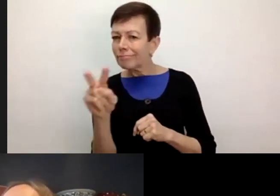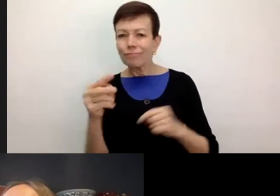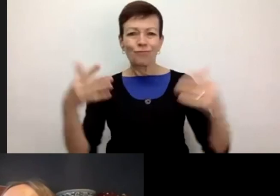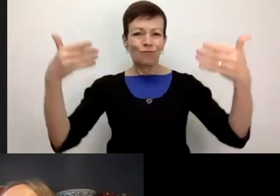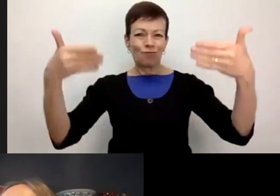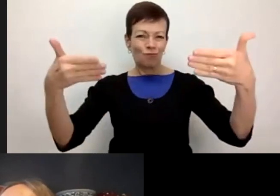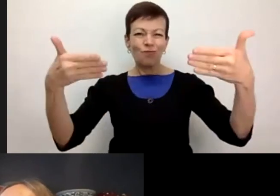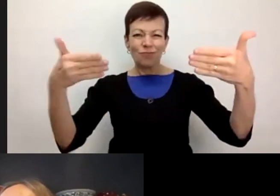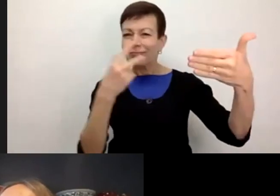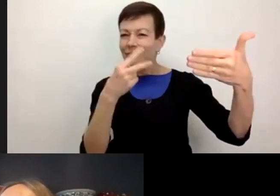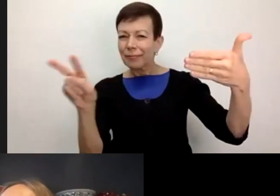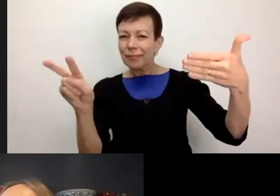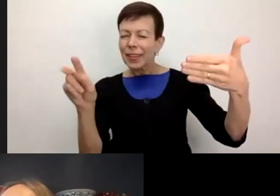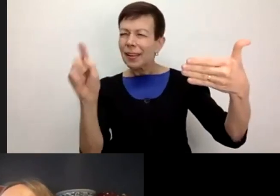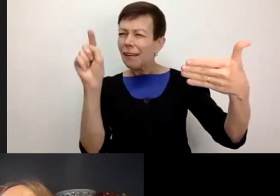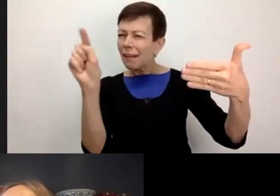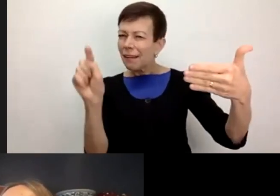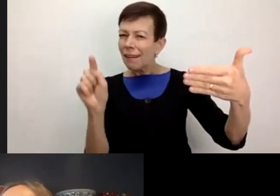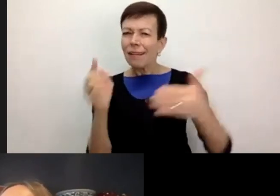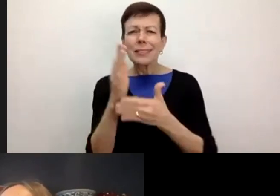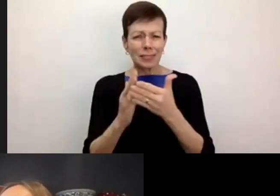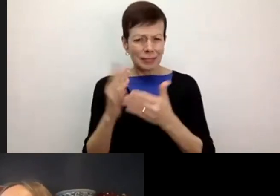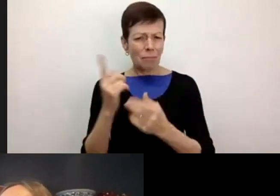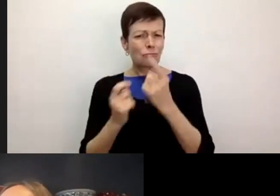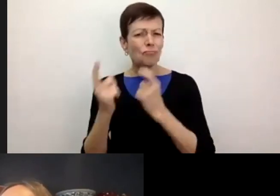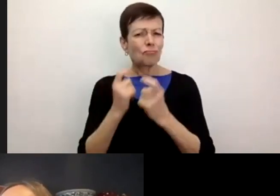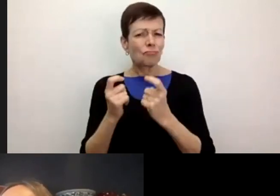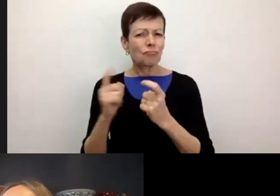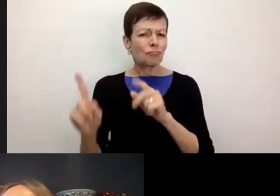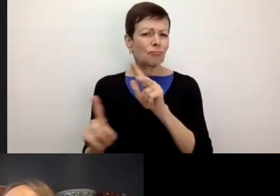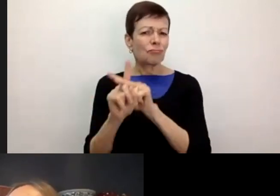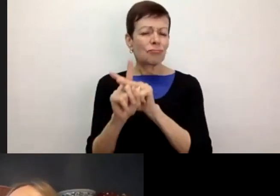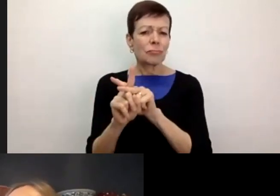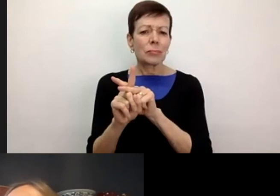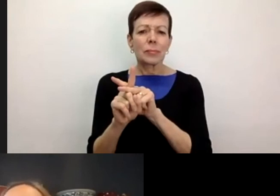There were a few questions that came up. So maybe I will go to those.